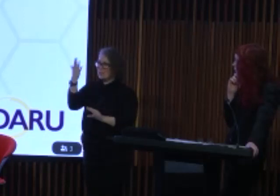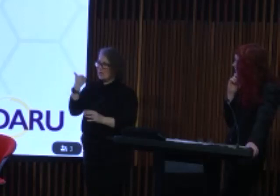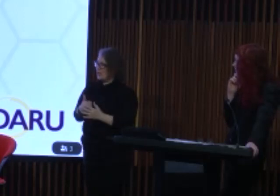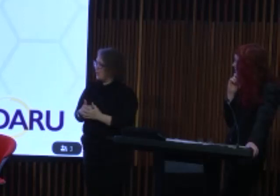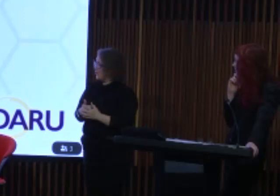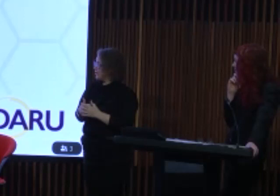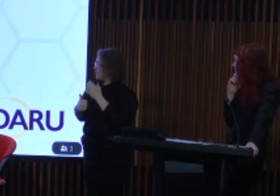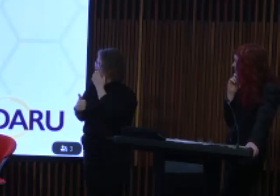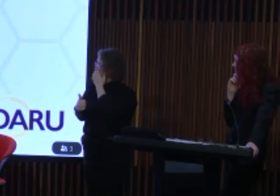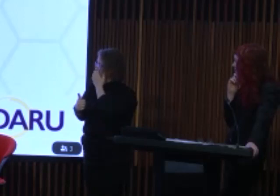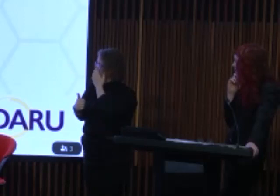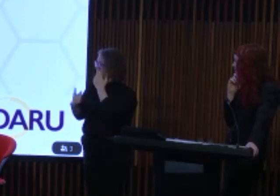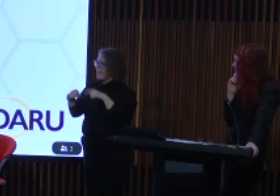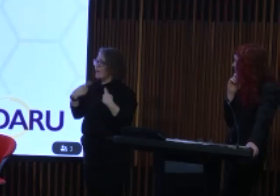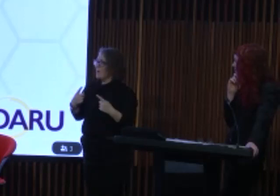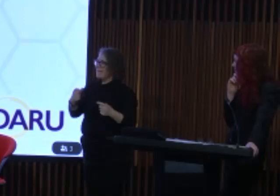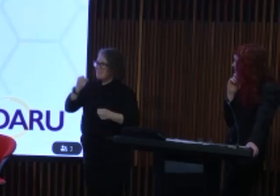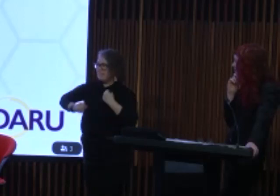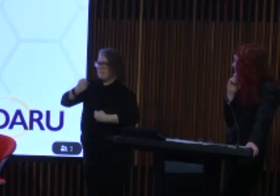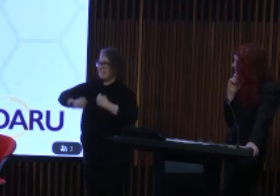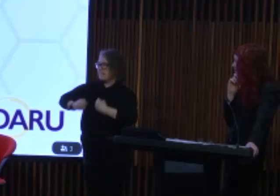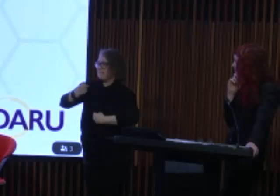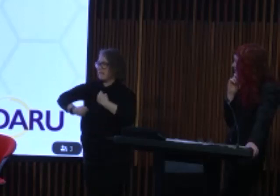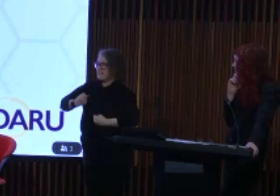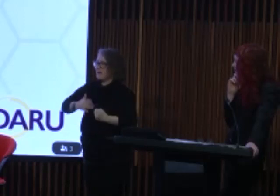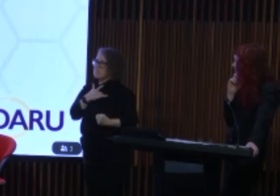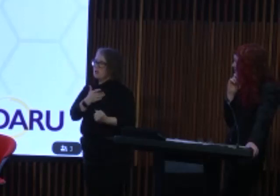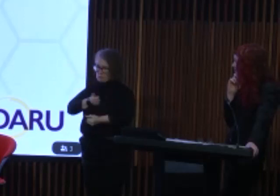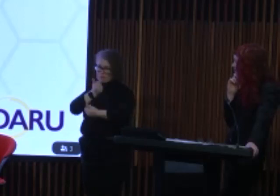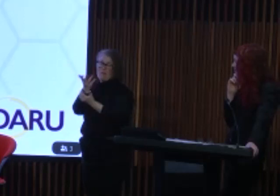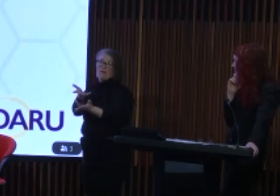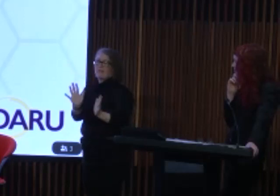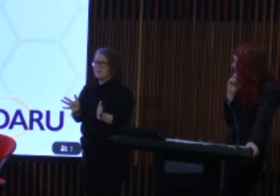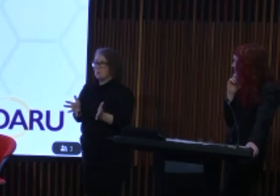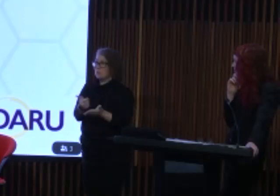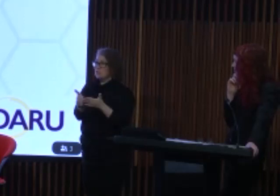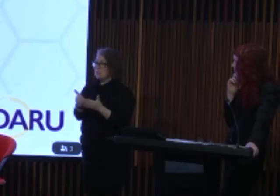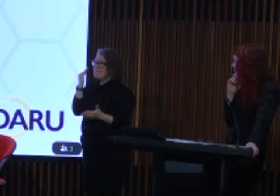ranters and that's it. Just overly emotional. We tend to be female all the time. So therefore,